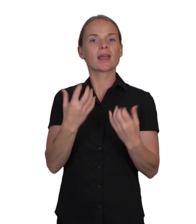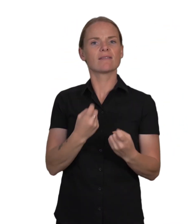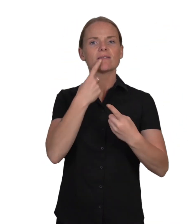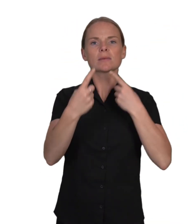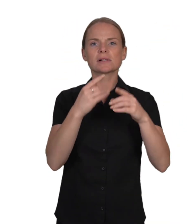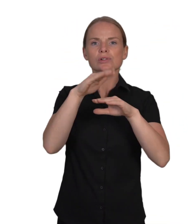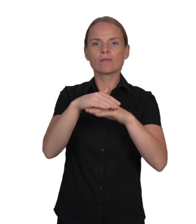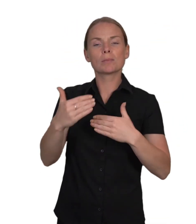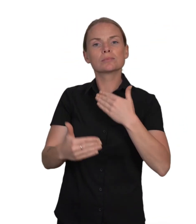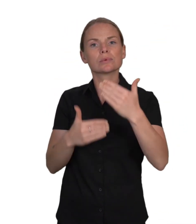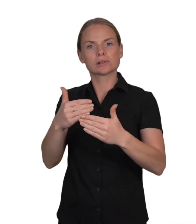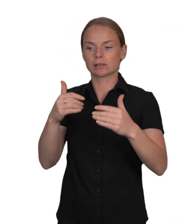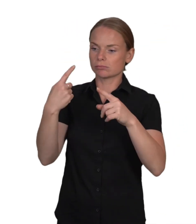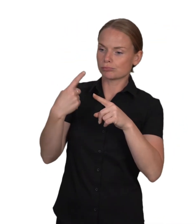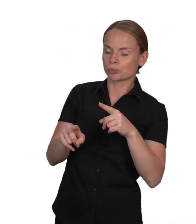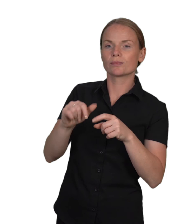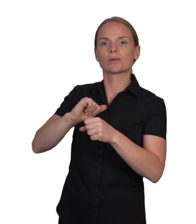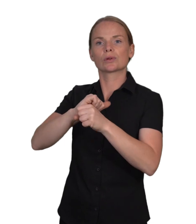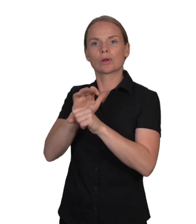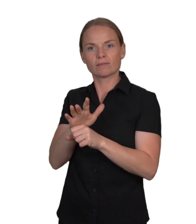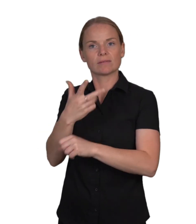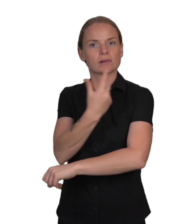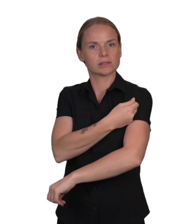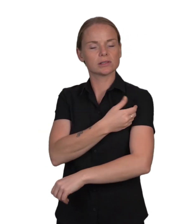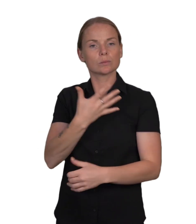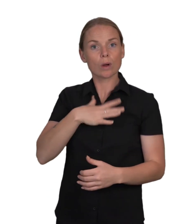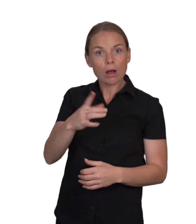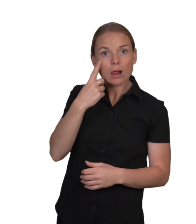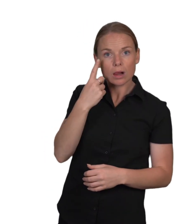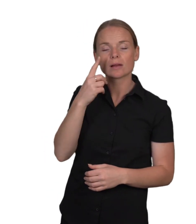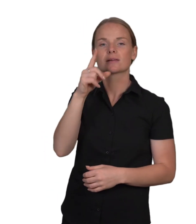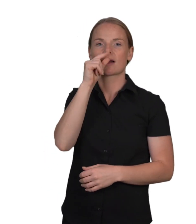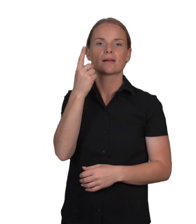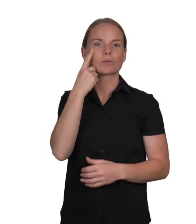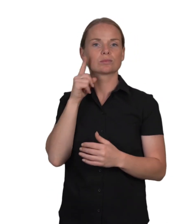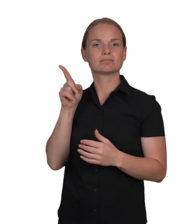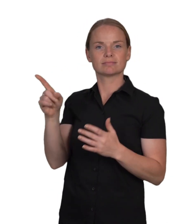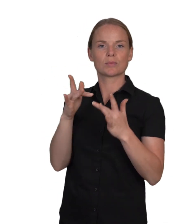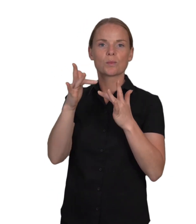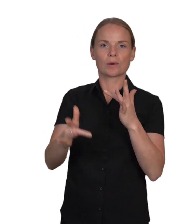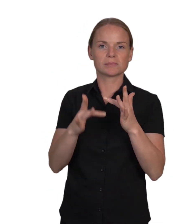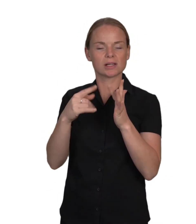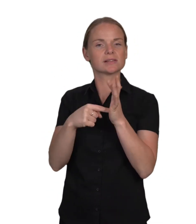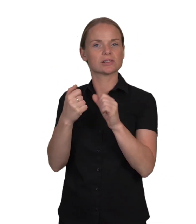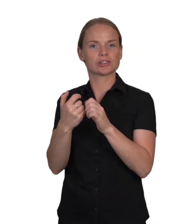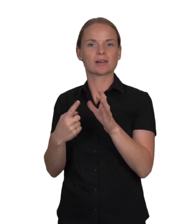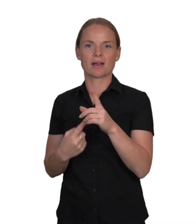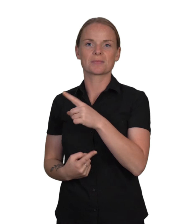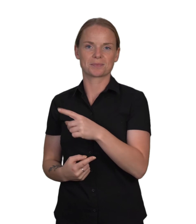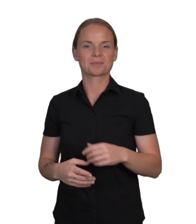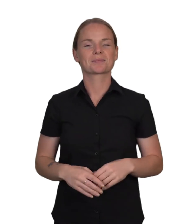A description of the process for approval of COVID-19 vaccines is available on the TGA website.